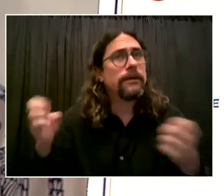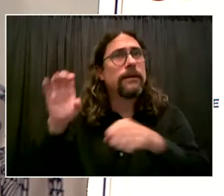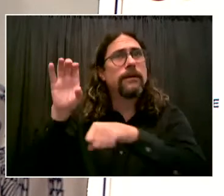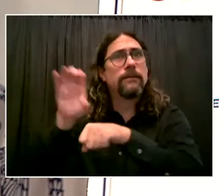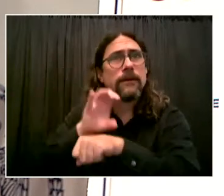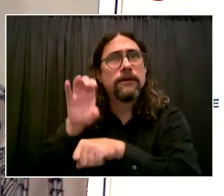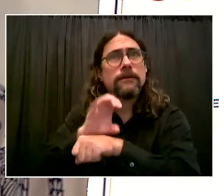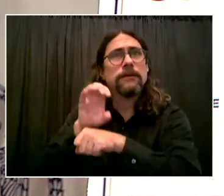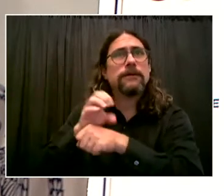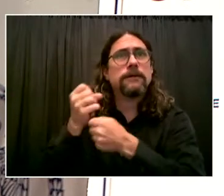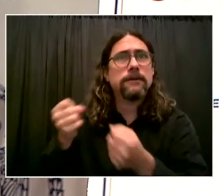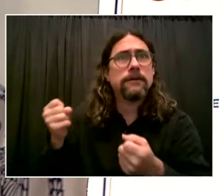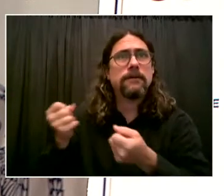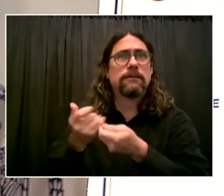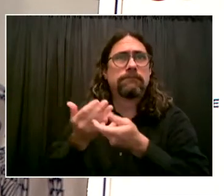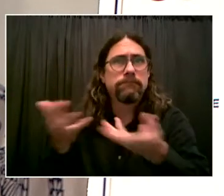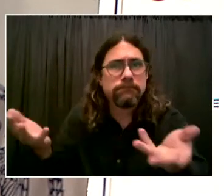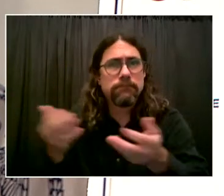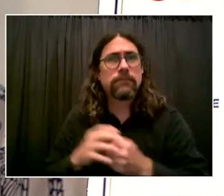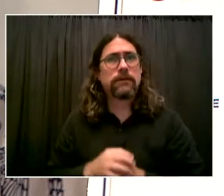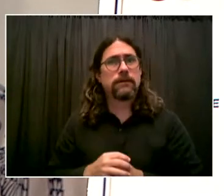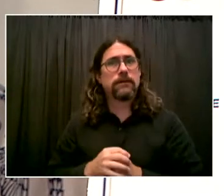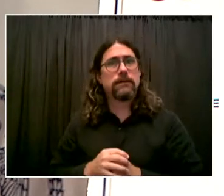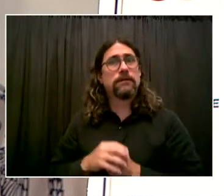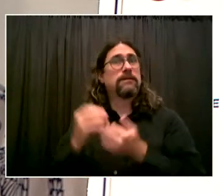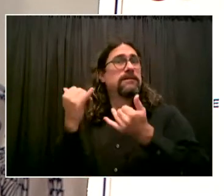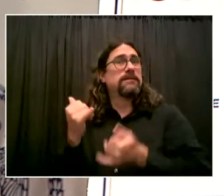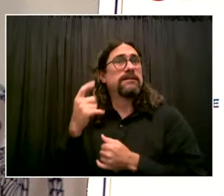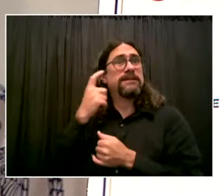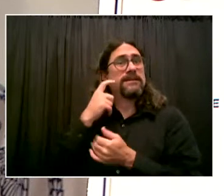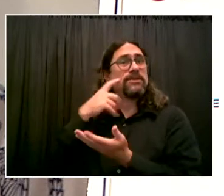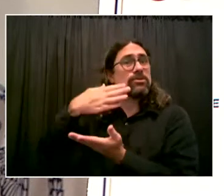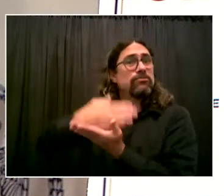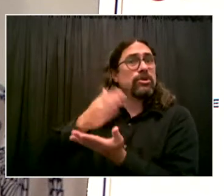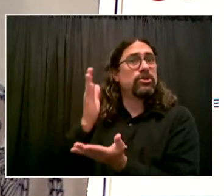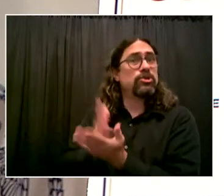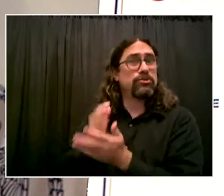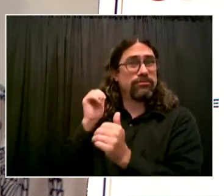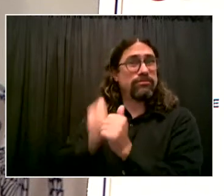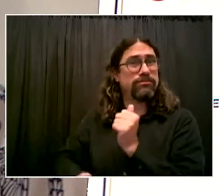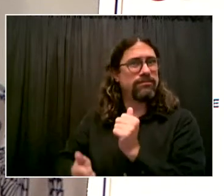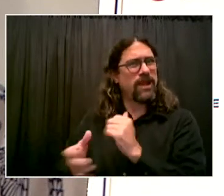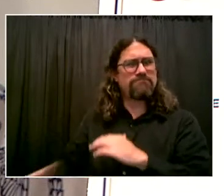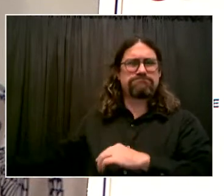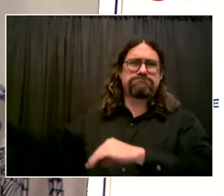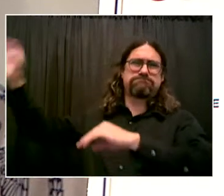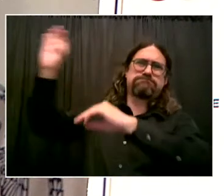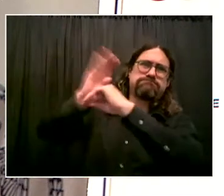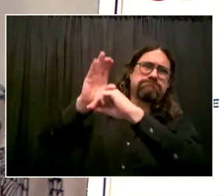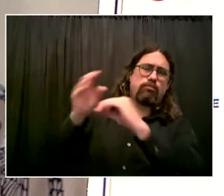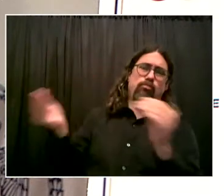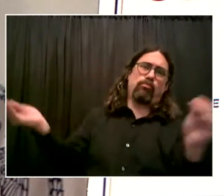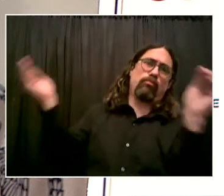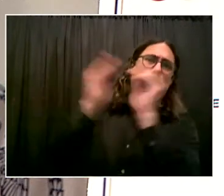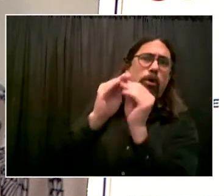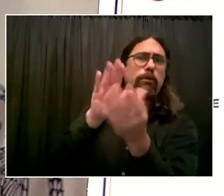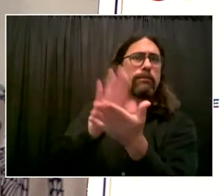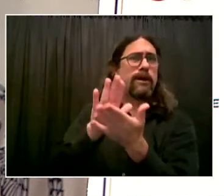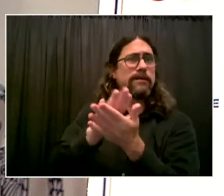THERE'S ALWAYS THE ABILITY TO JUST A SINGLE SNOW DAY WE CAN GO REMOTE IF WE